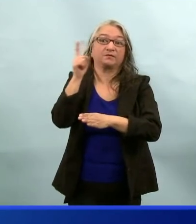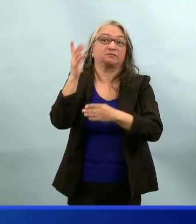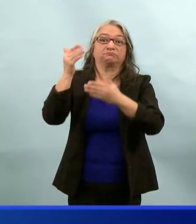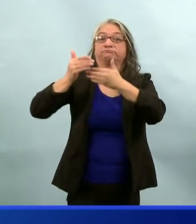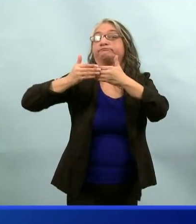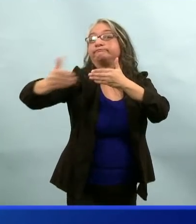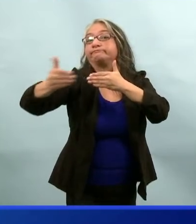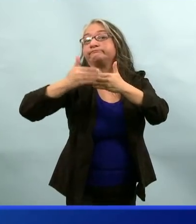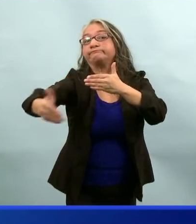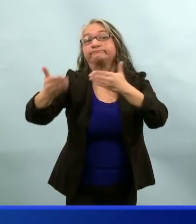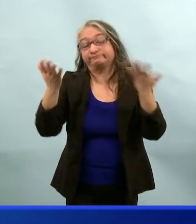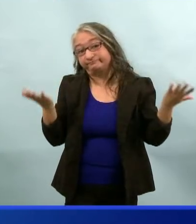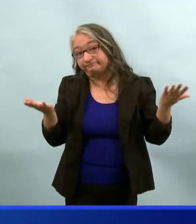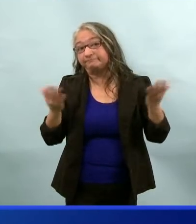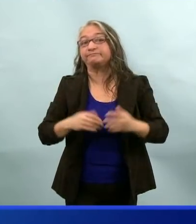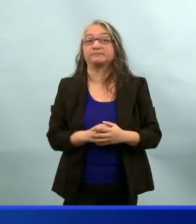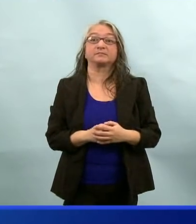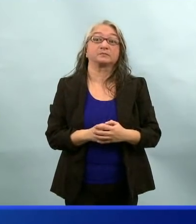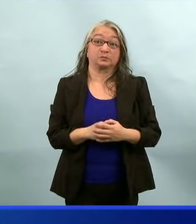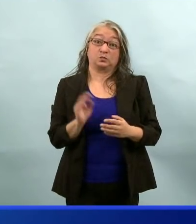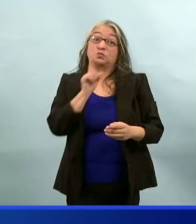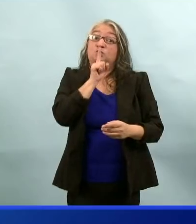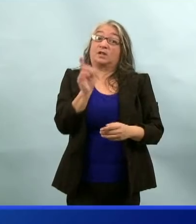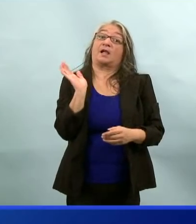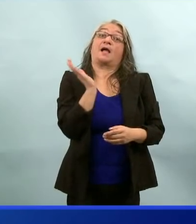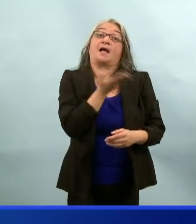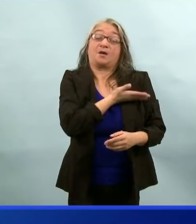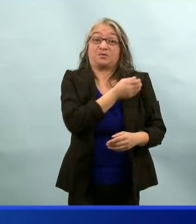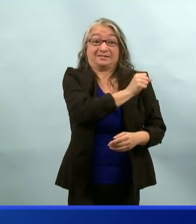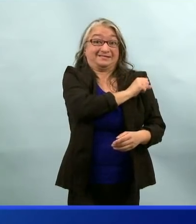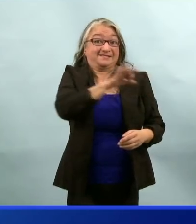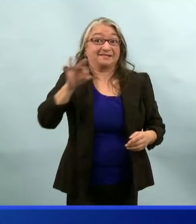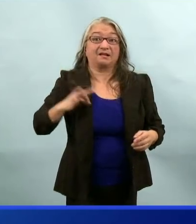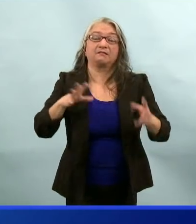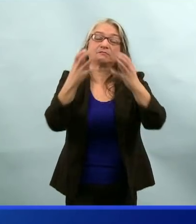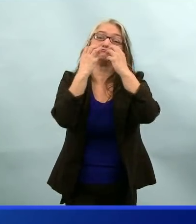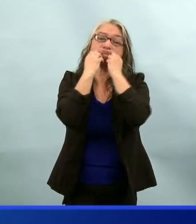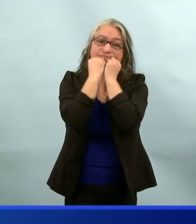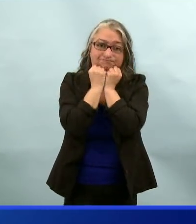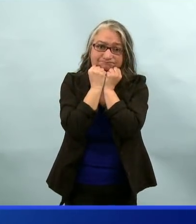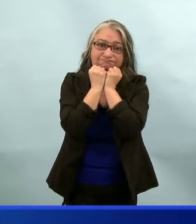of our staff so that we can plan together on solutions that they think would work best